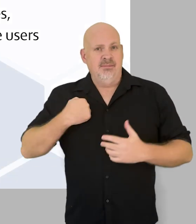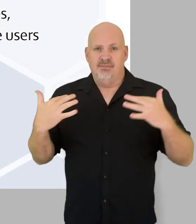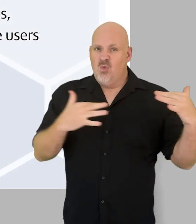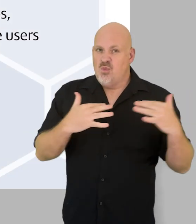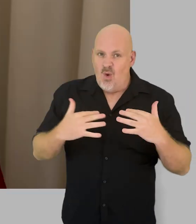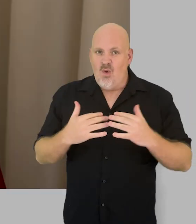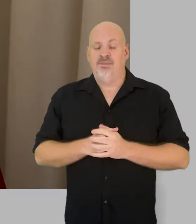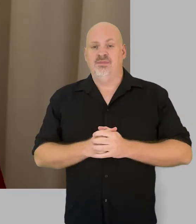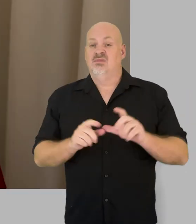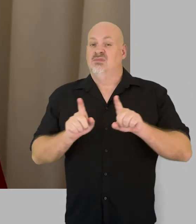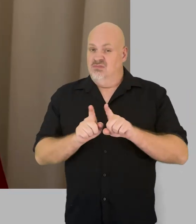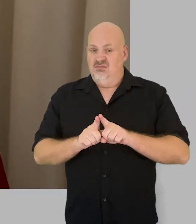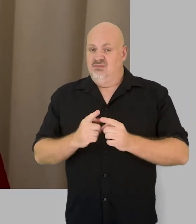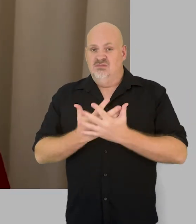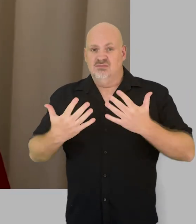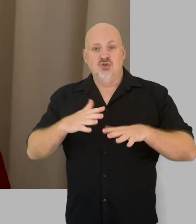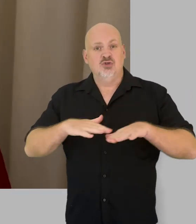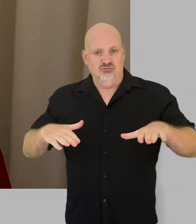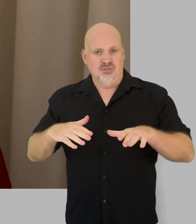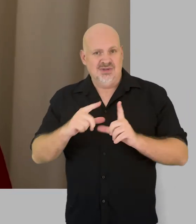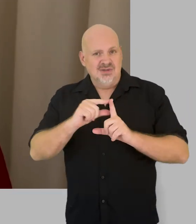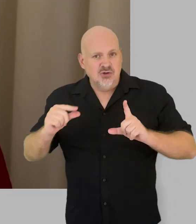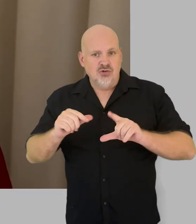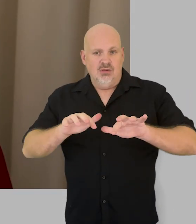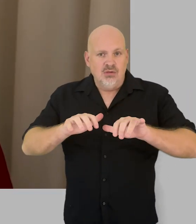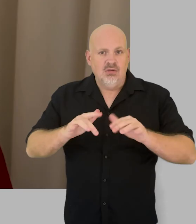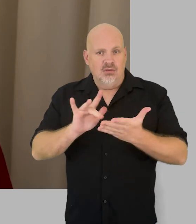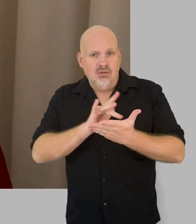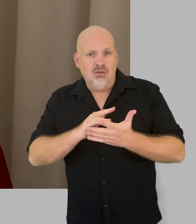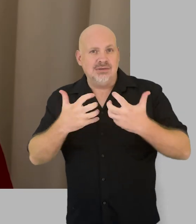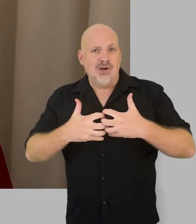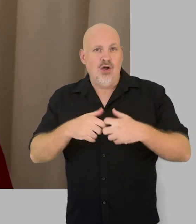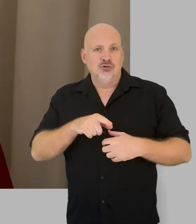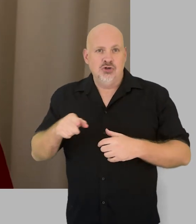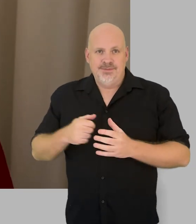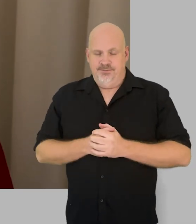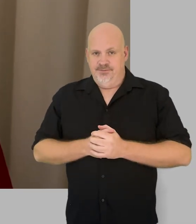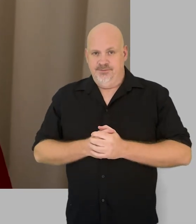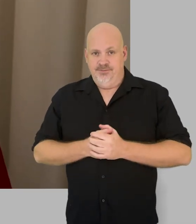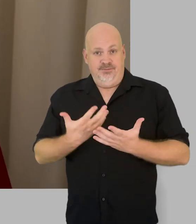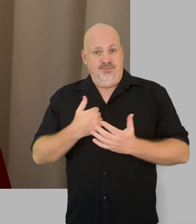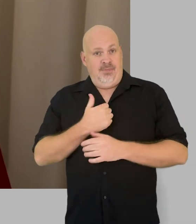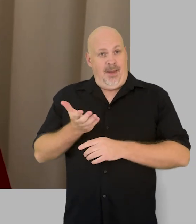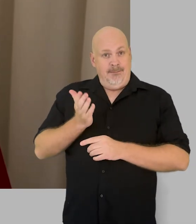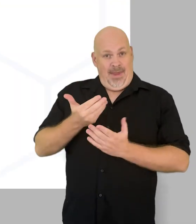All of this has to be underpinned by the robust research strategies and implementation of evidence-based interventions.